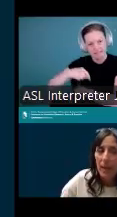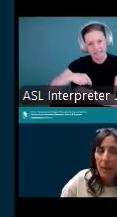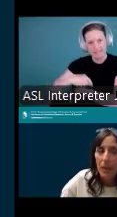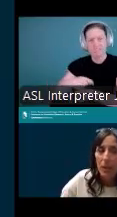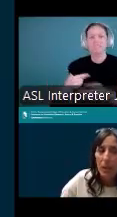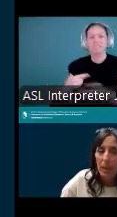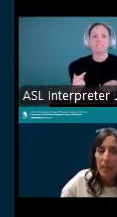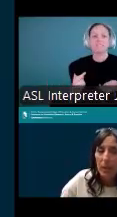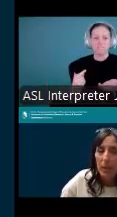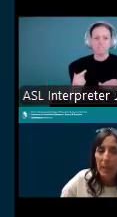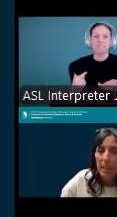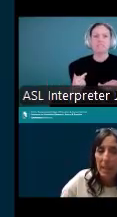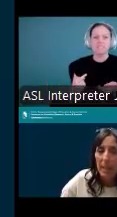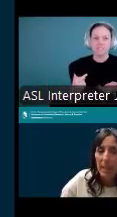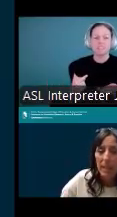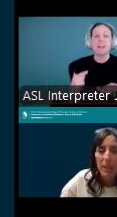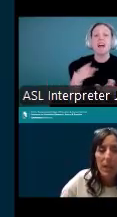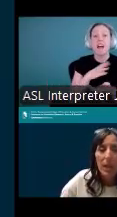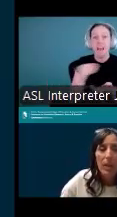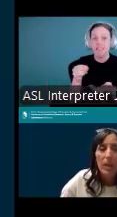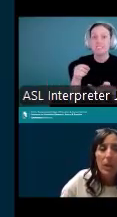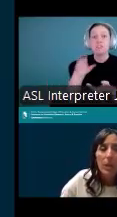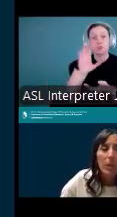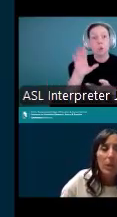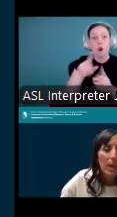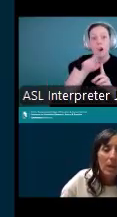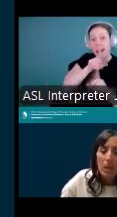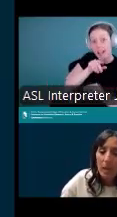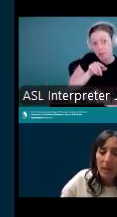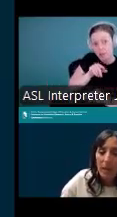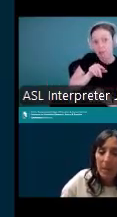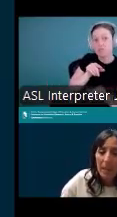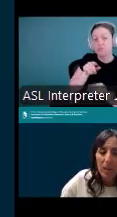those credit for attendance. So, thank you to everybody who